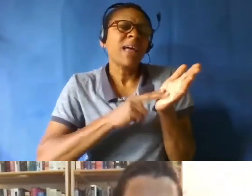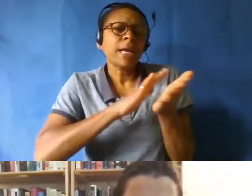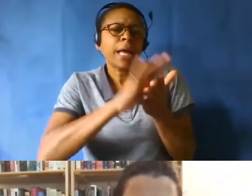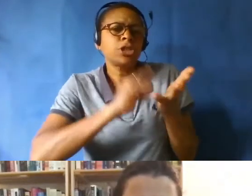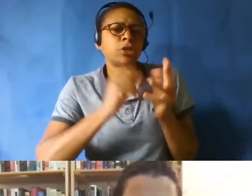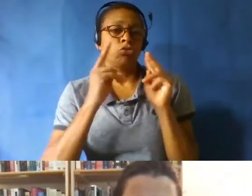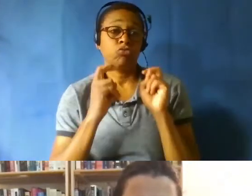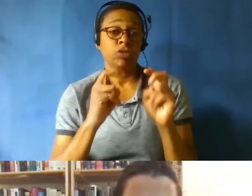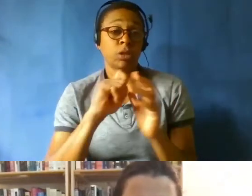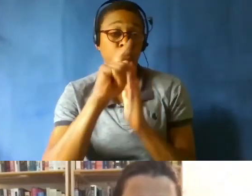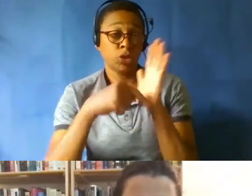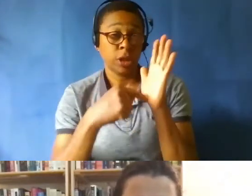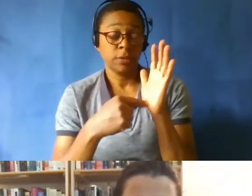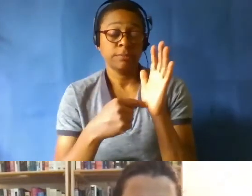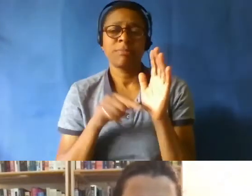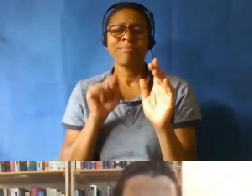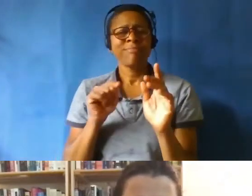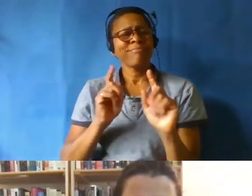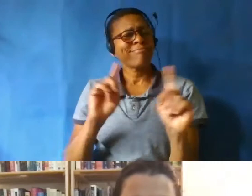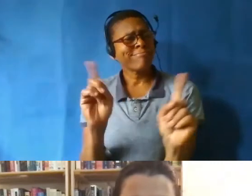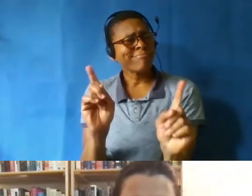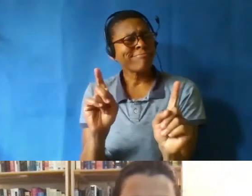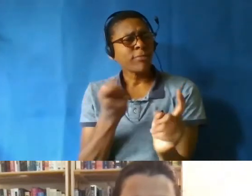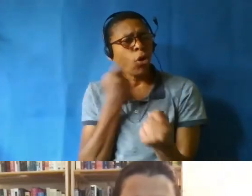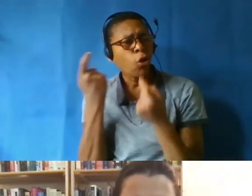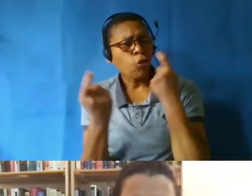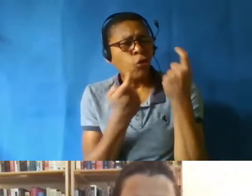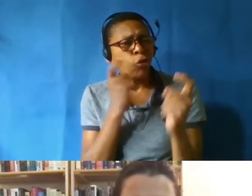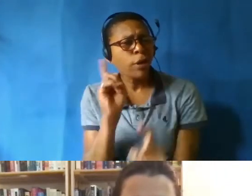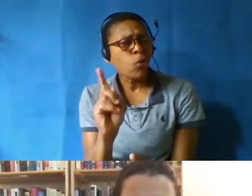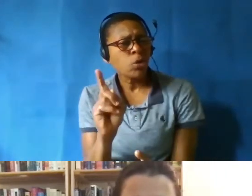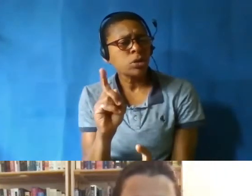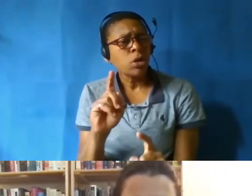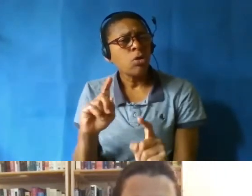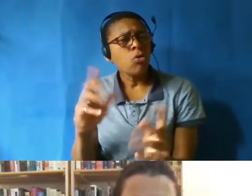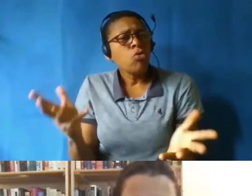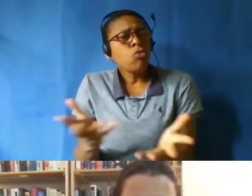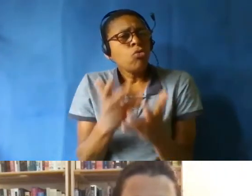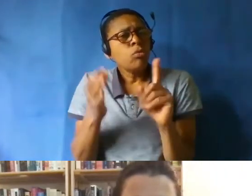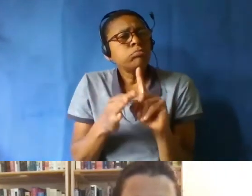use of recovery narratives in Mental Health First Aid so the idea is that you